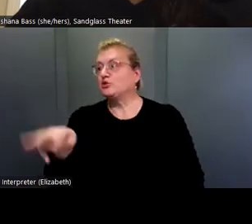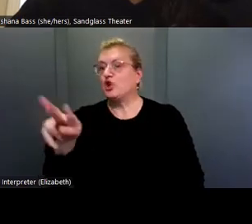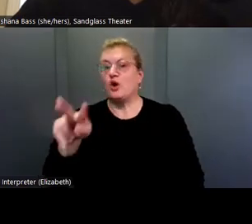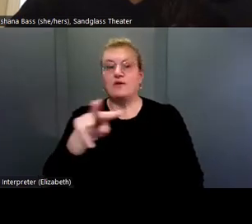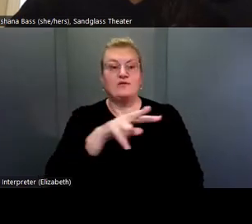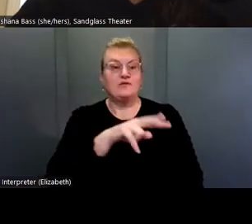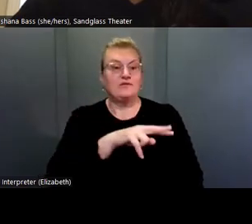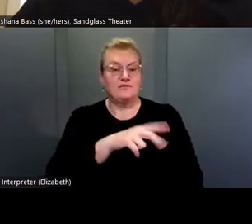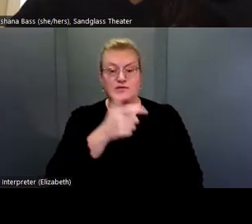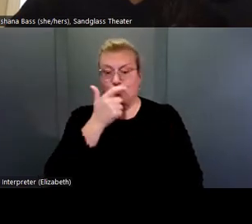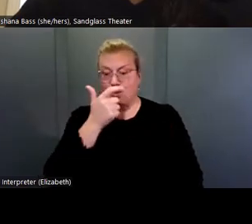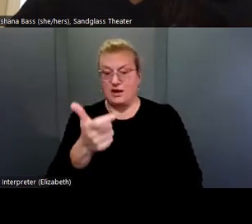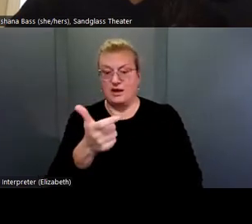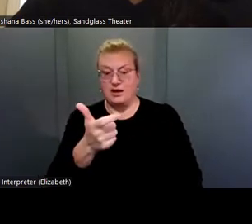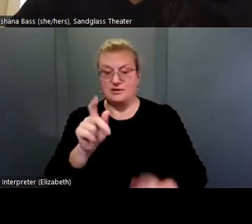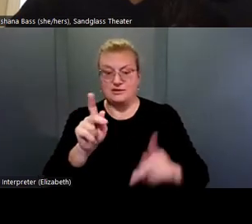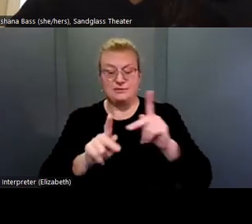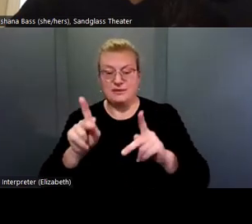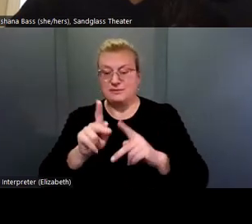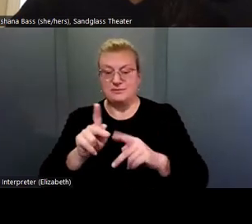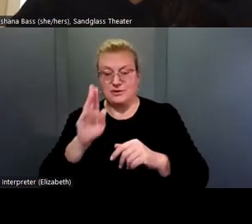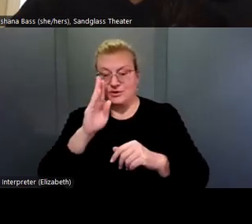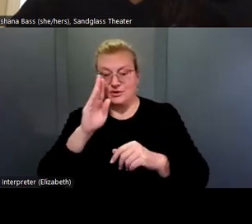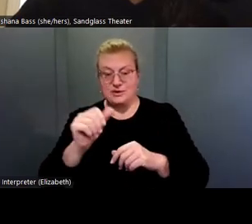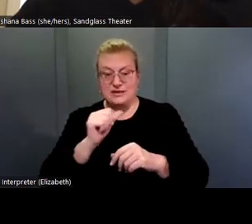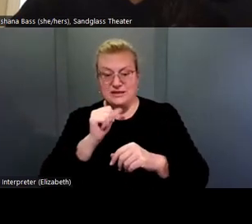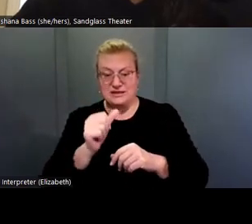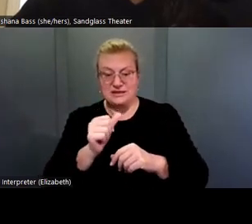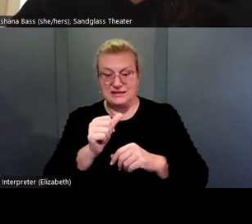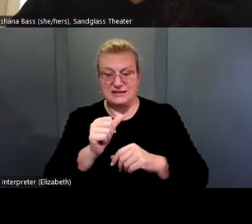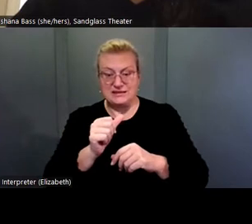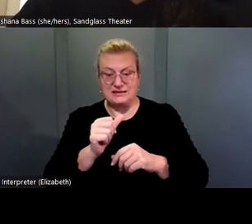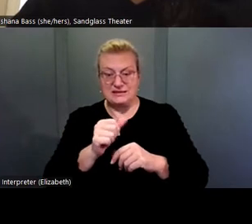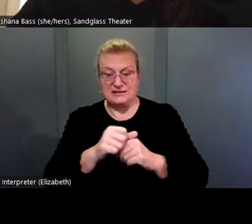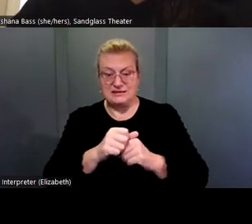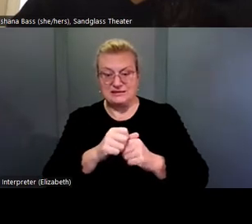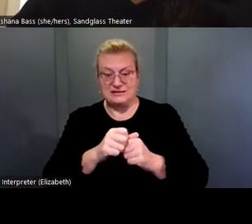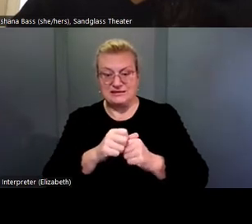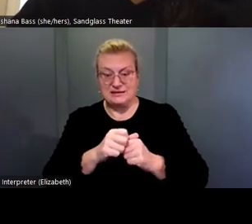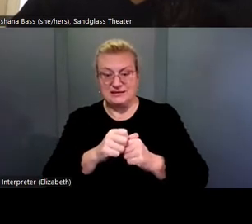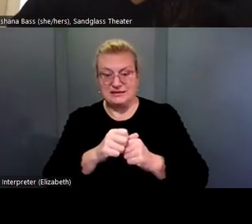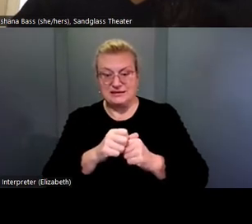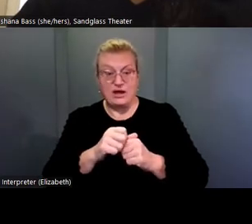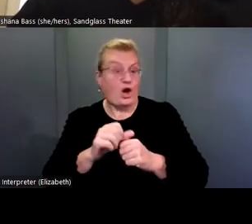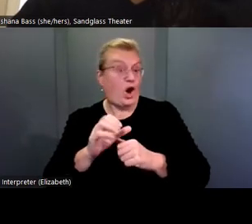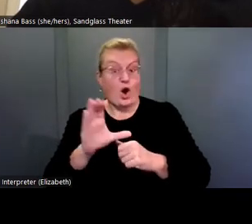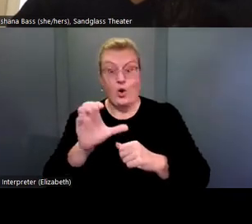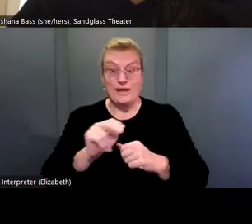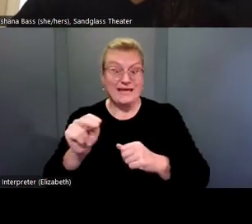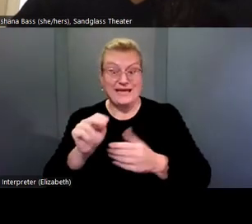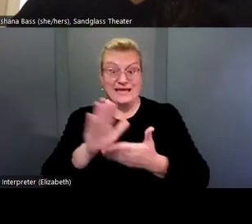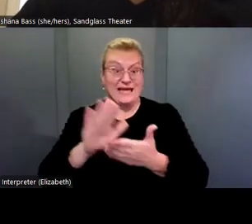and people won't... They're not like, "Ooh, Connecticut College, I need to talk to you."